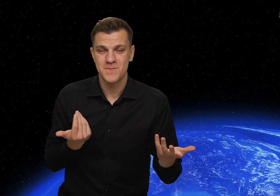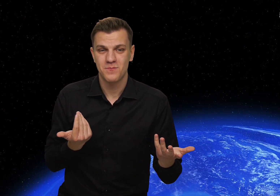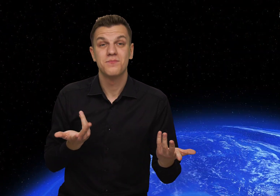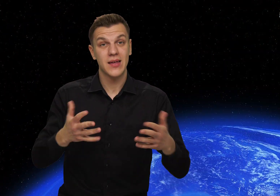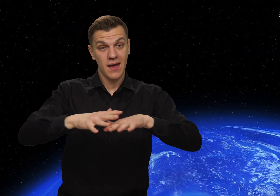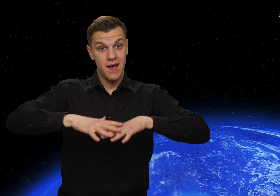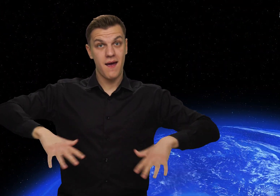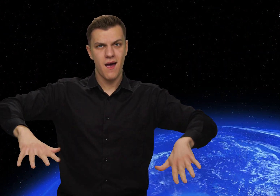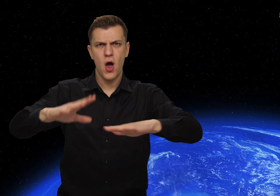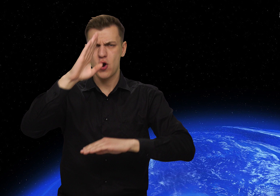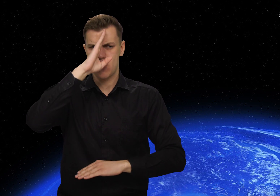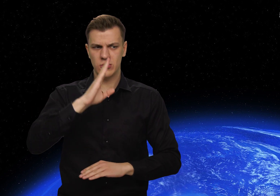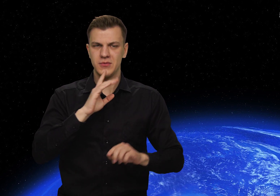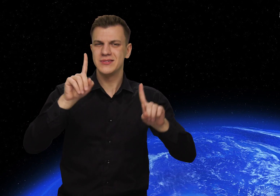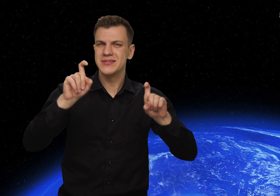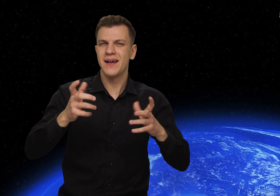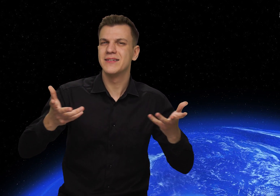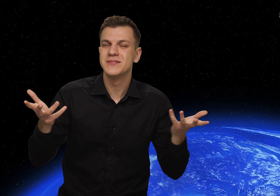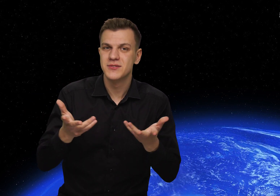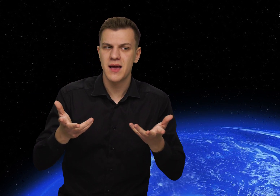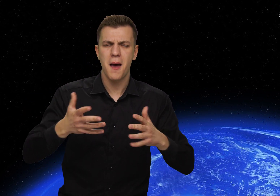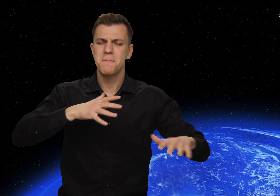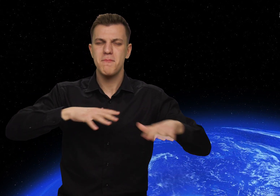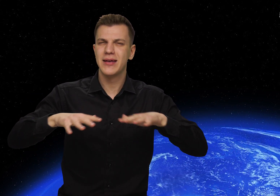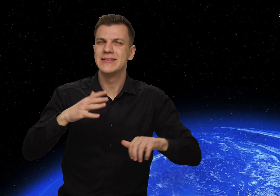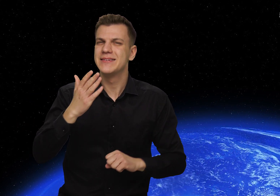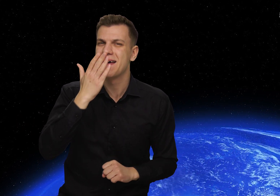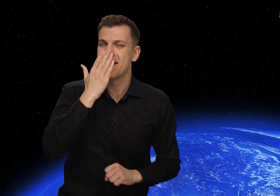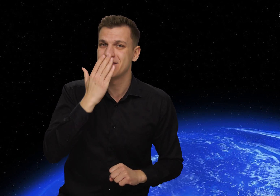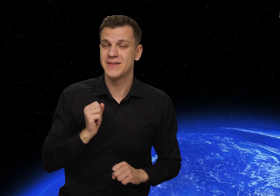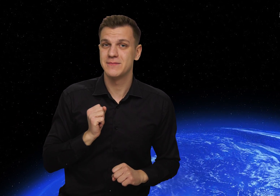In that case, at which place does the cosmos begin?